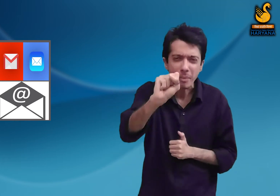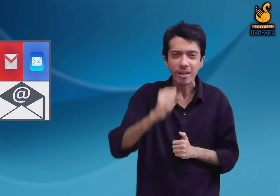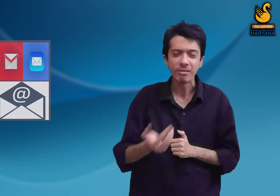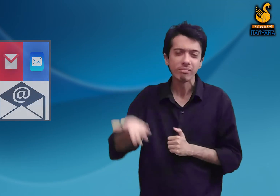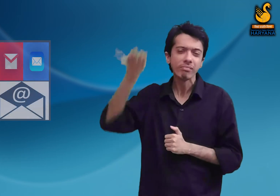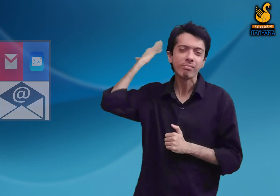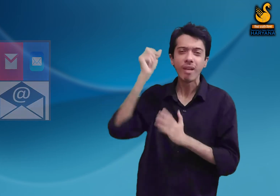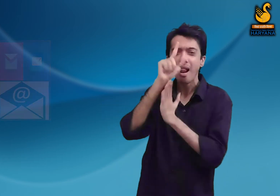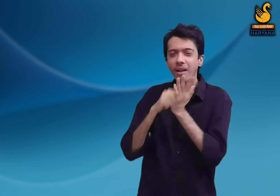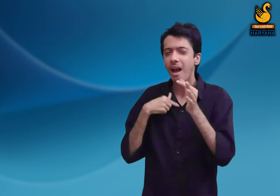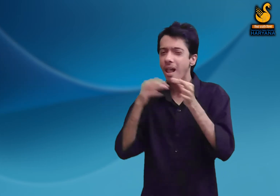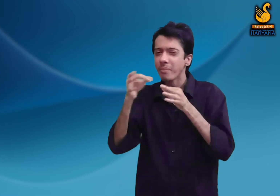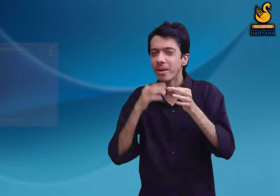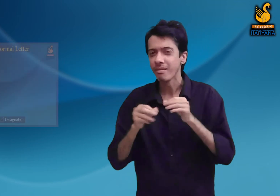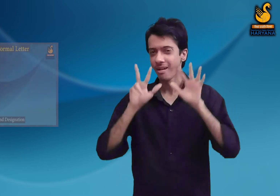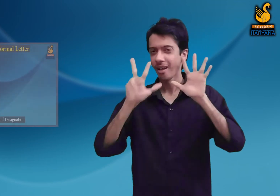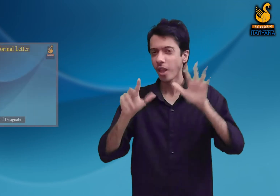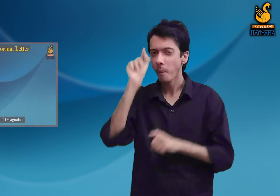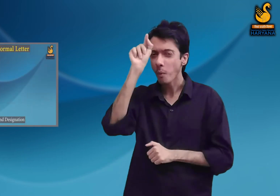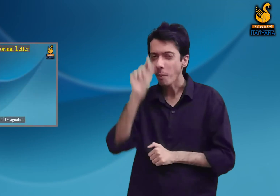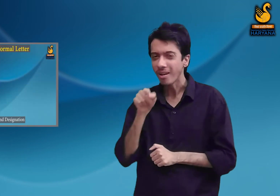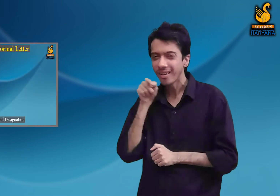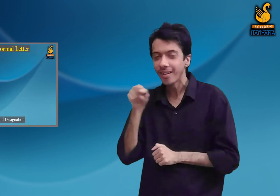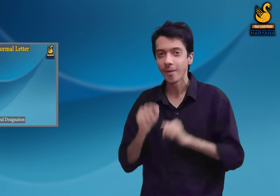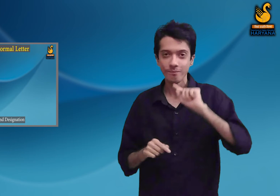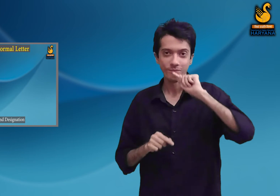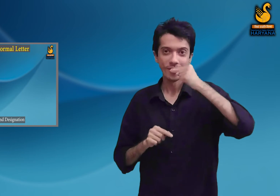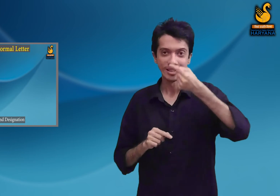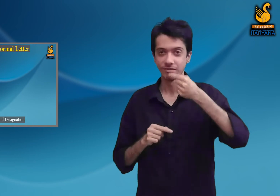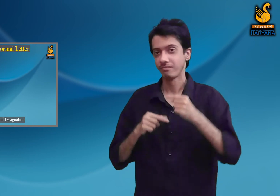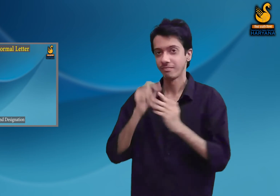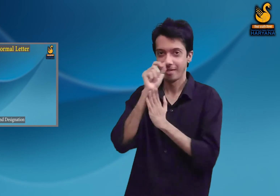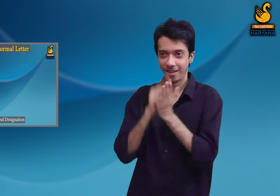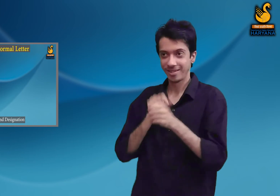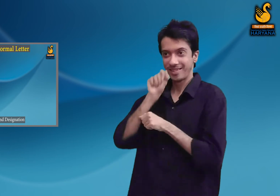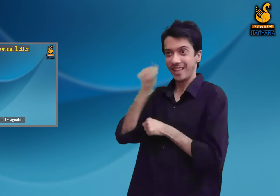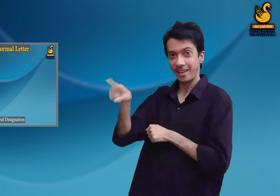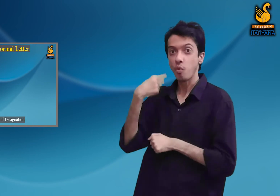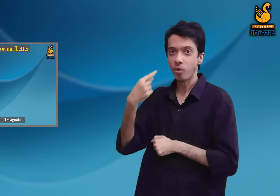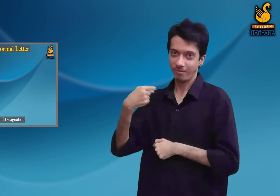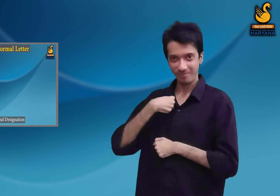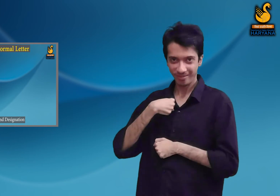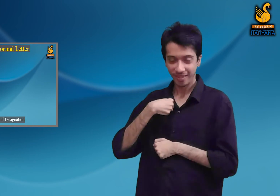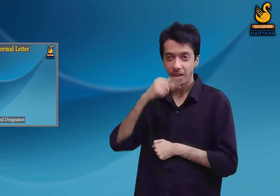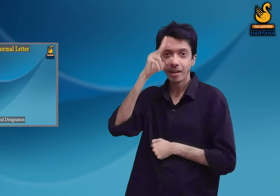Do you remember earlier I have explained you eight steps of letter writing. In Step 1, we write sender's address.